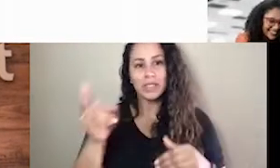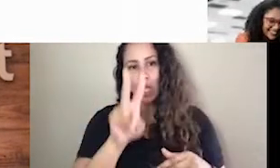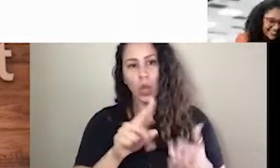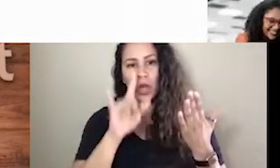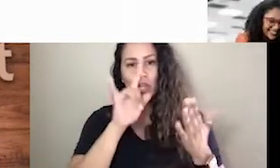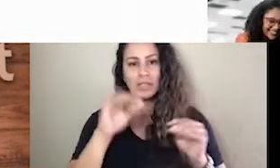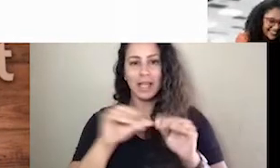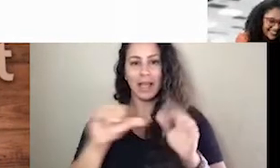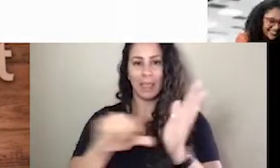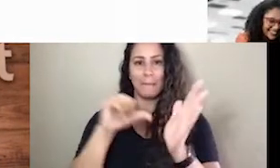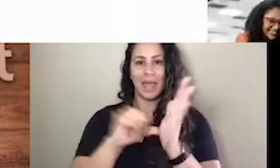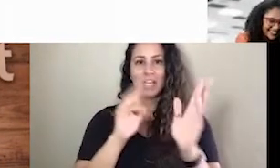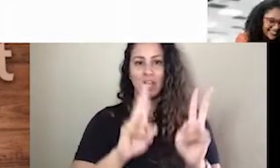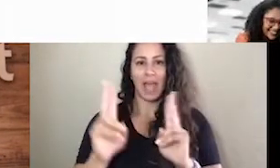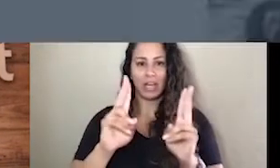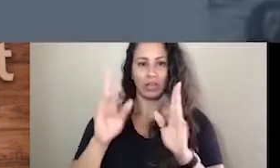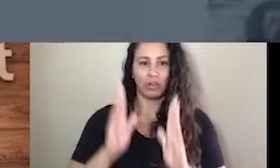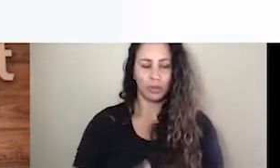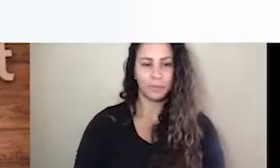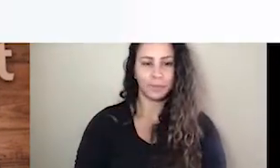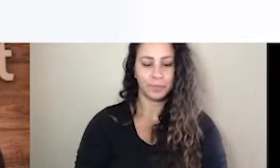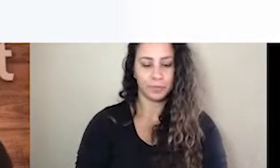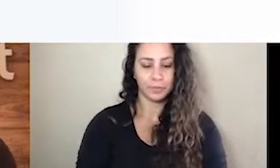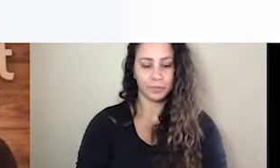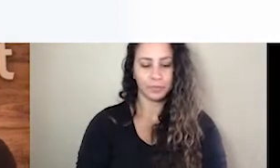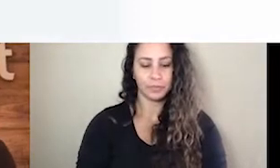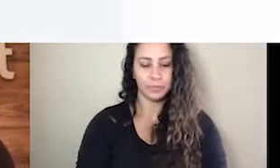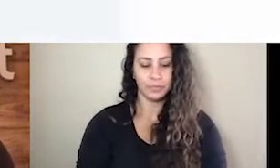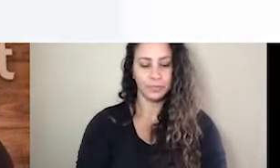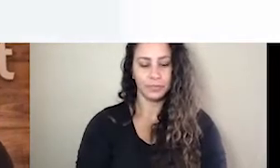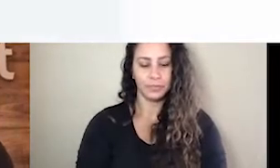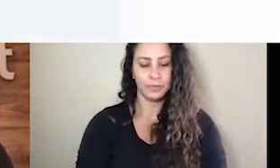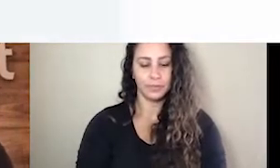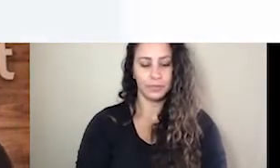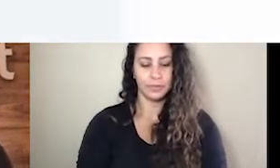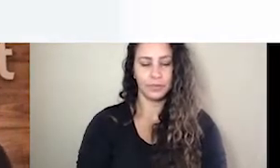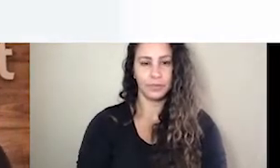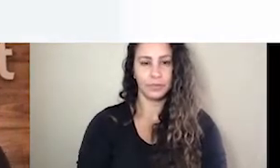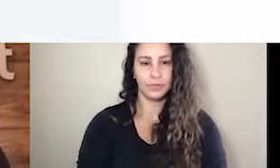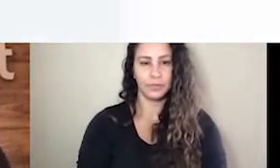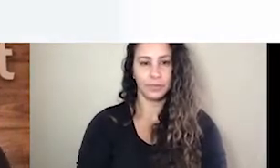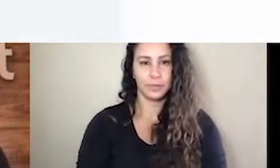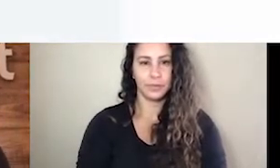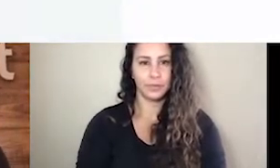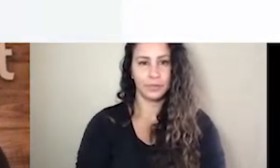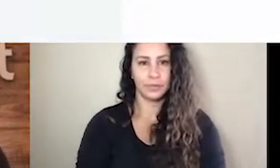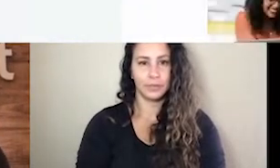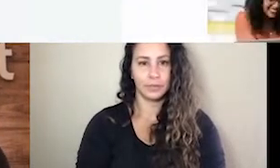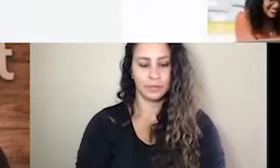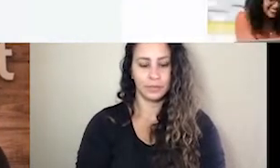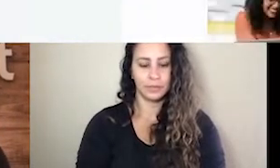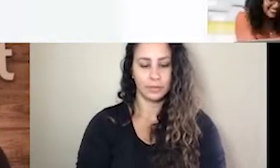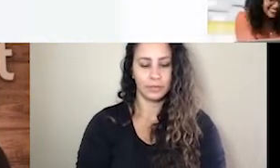TAKE A LOOK AT WHAT IT LOOKS LIKE IN PAGE EDITOR. SO IF I GO DOWN ON MY ABOUT PAGE NOW.